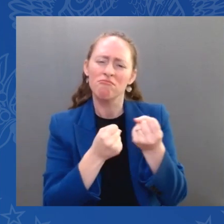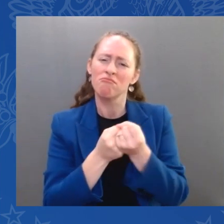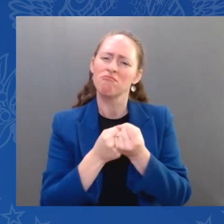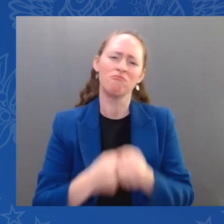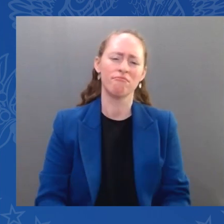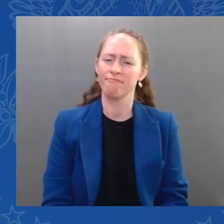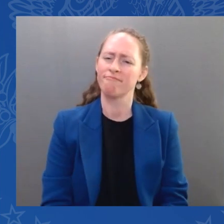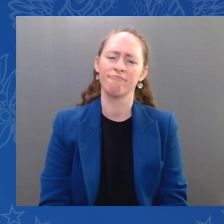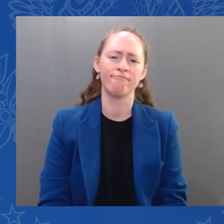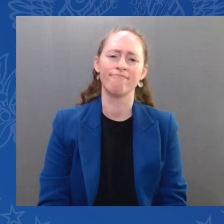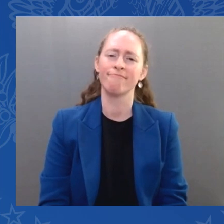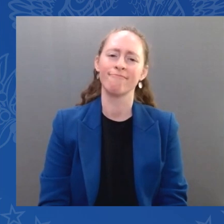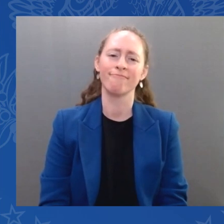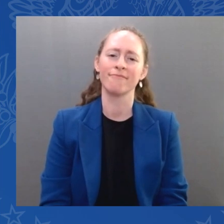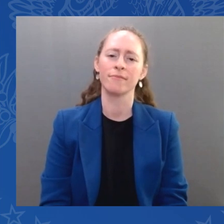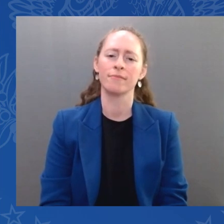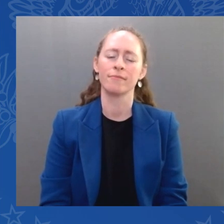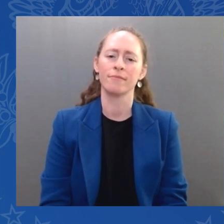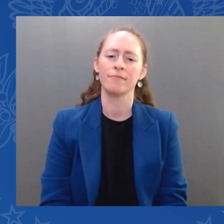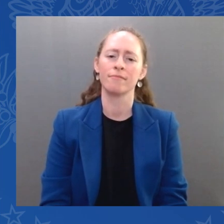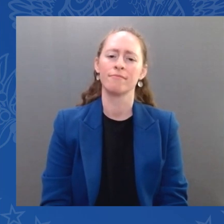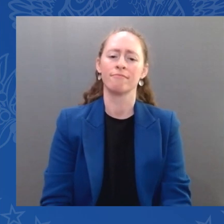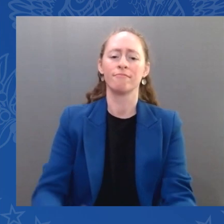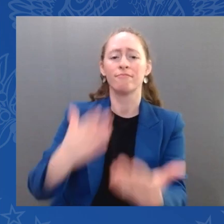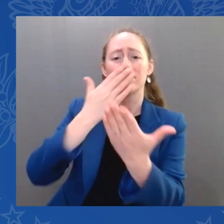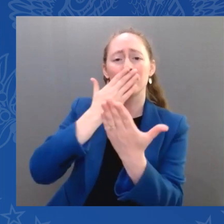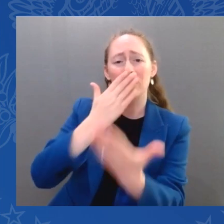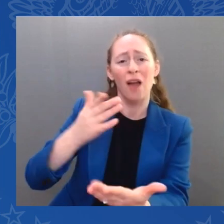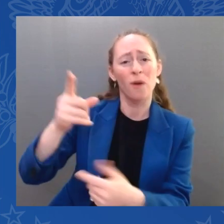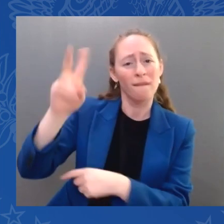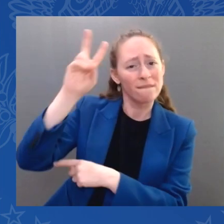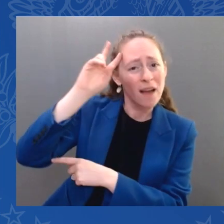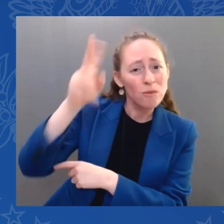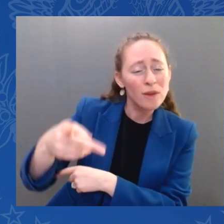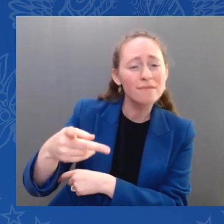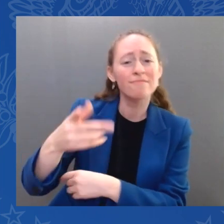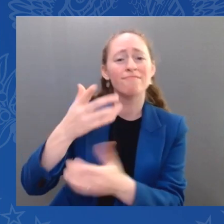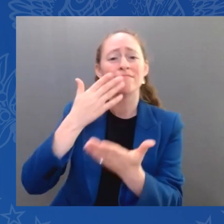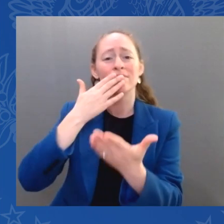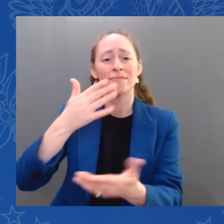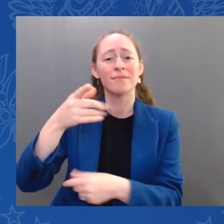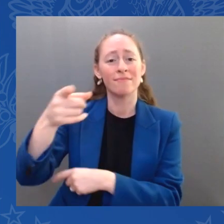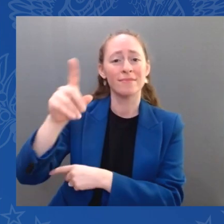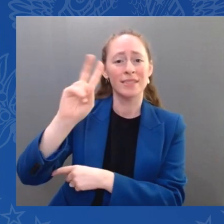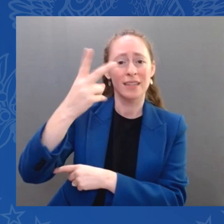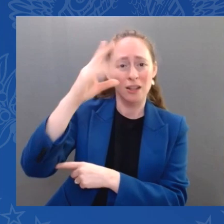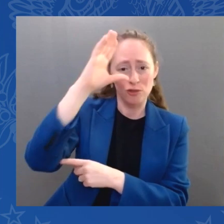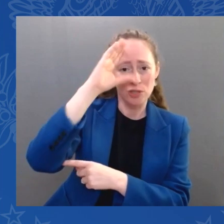and members of the Cabinet, eight of whom are here today; as well as mayors and elected officials from across the country.